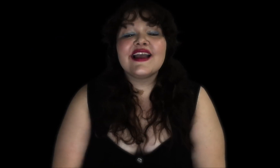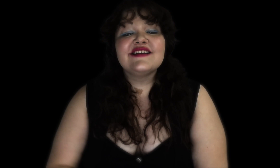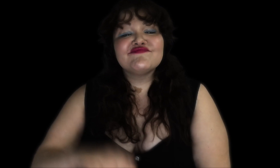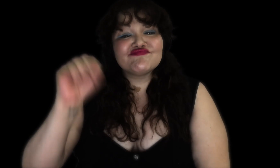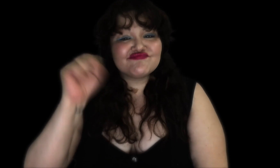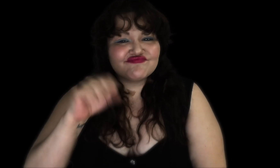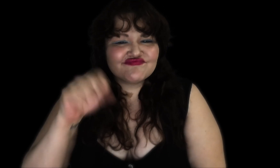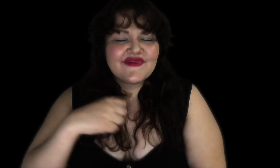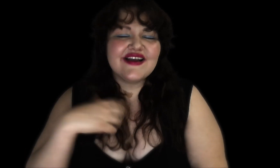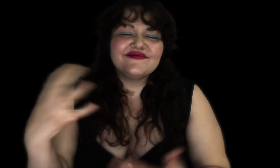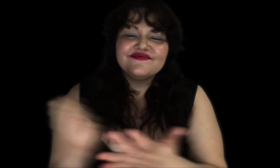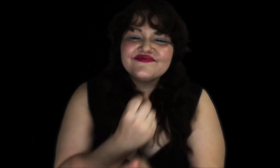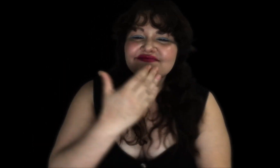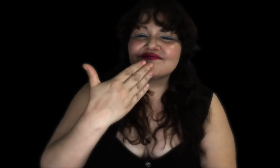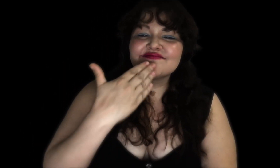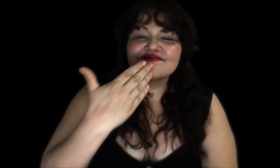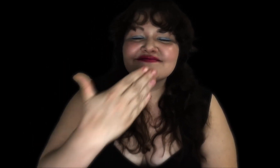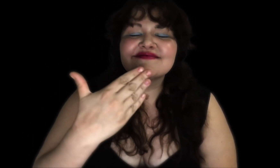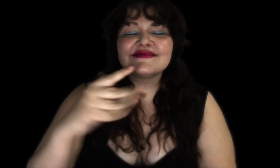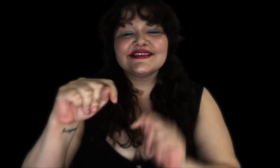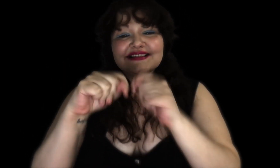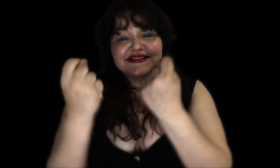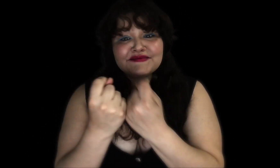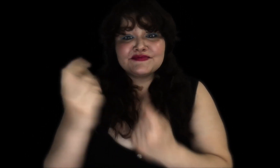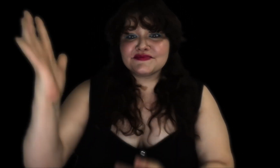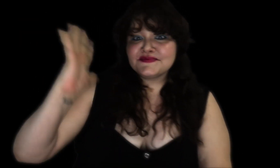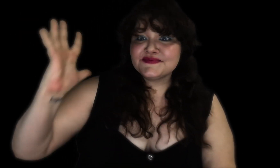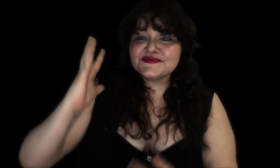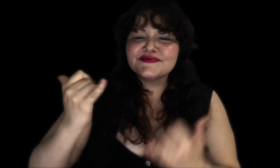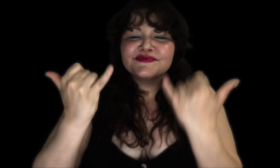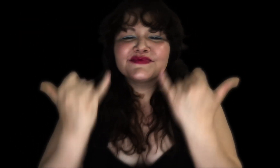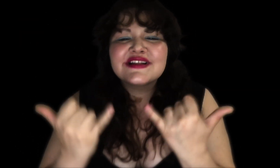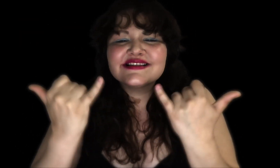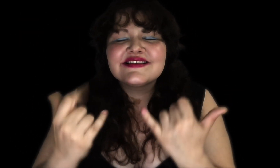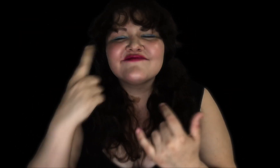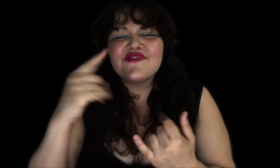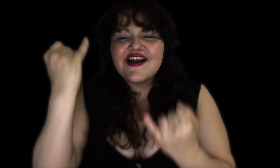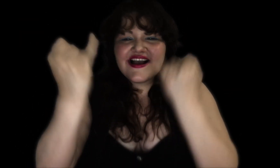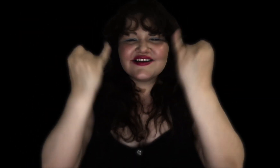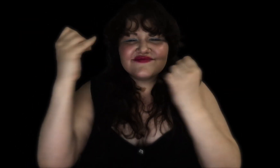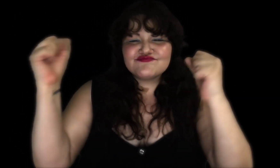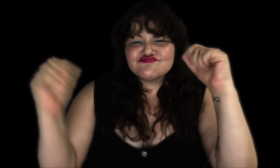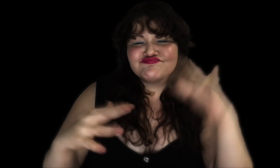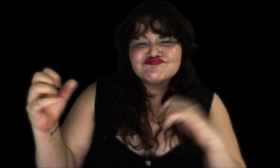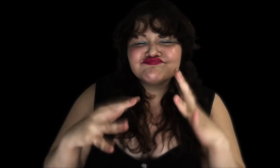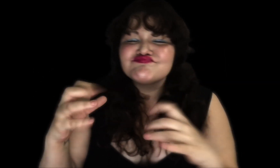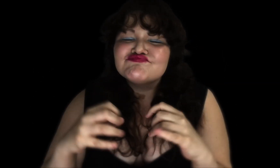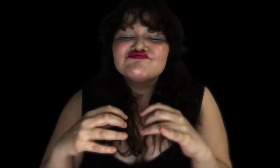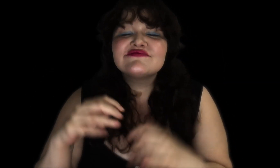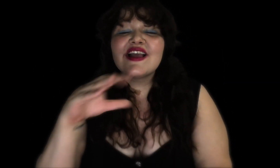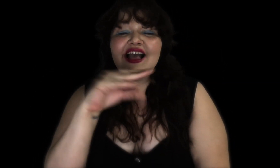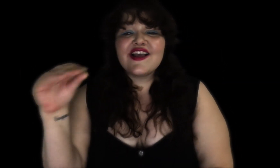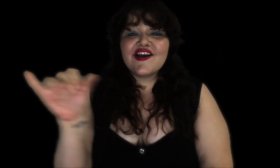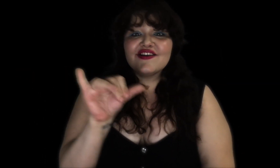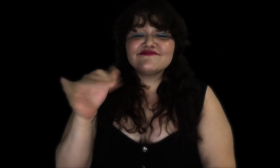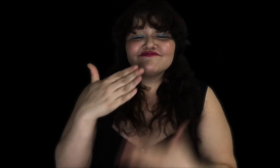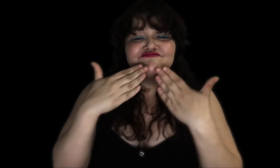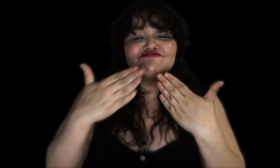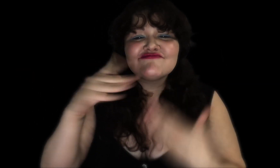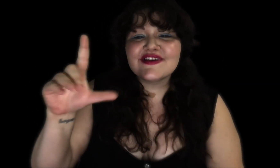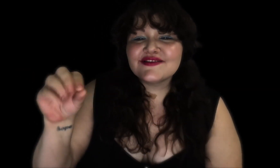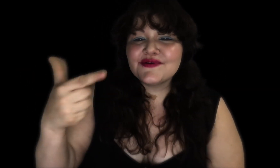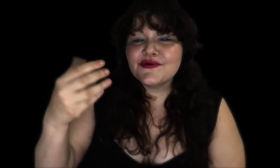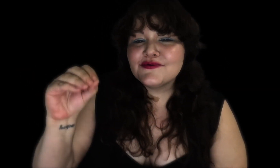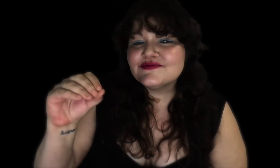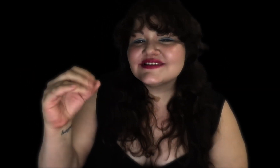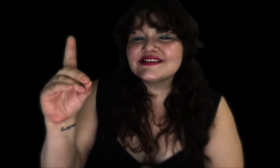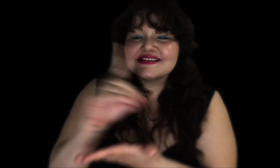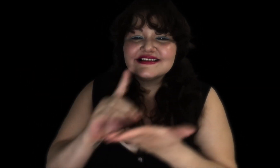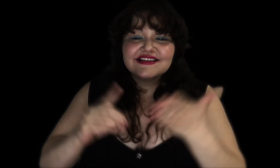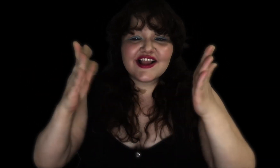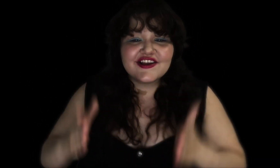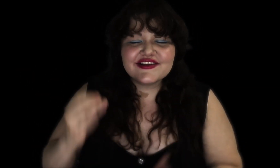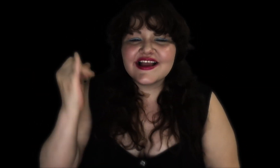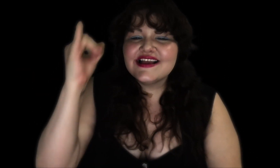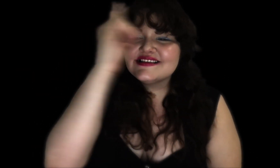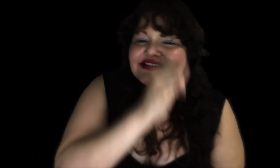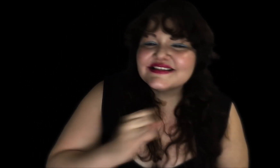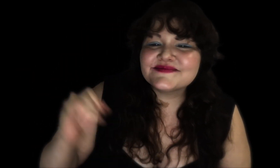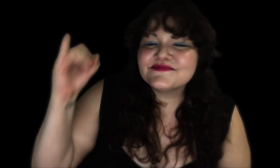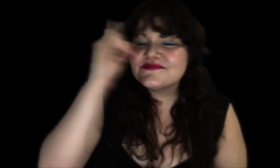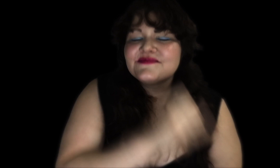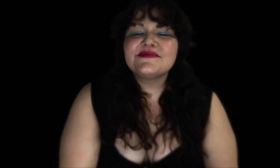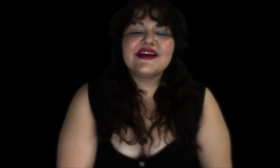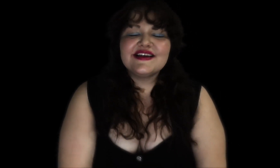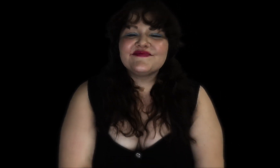Yes, I would like to thank the team (past and present) for their input with ideas and also, I’d like to thank the logo designer, Isabel Lainez.